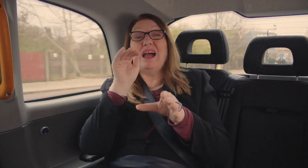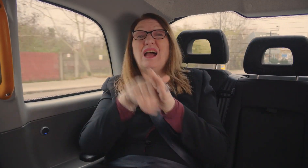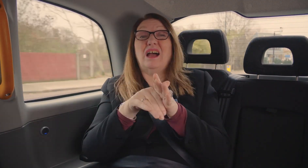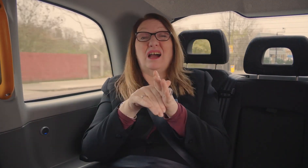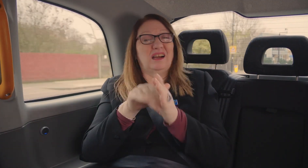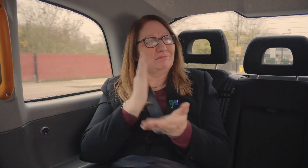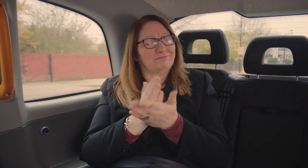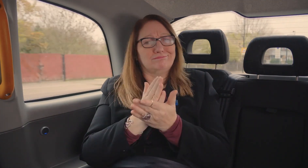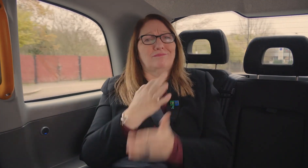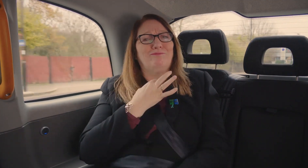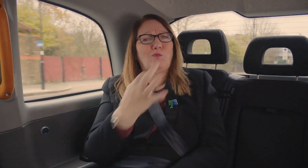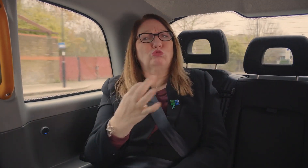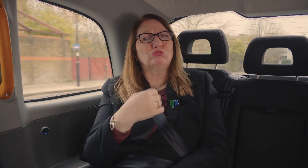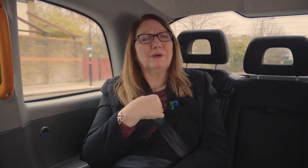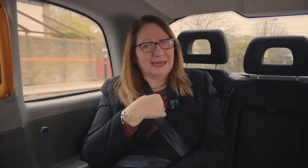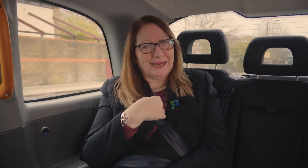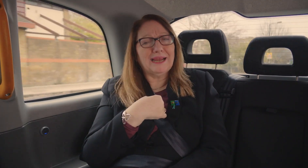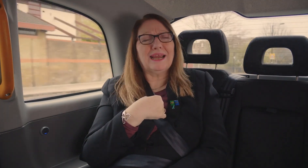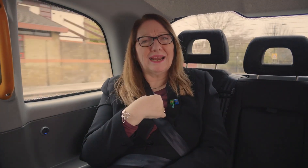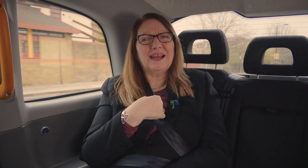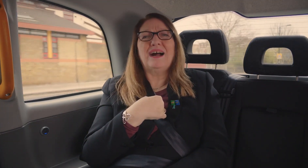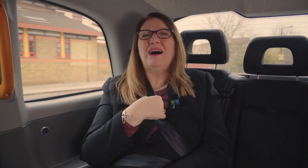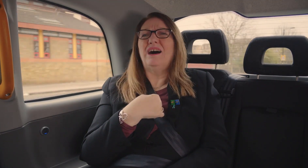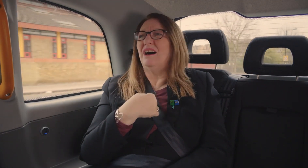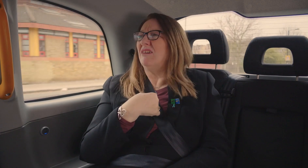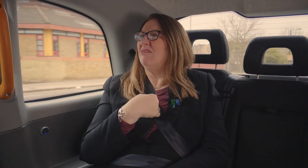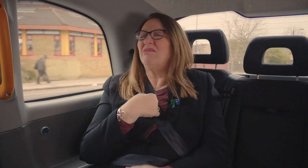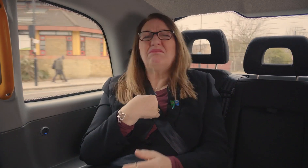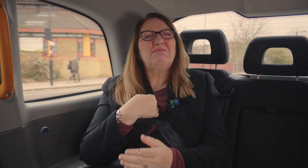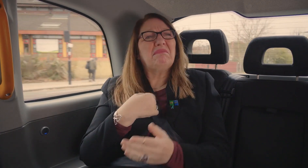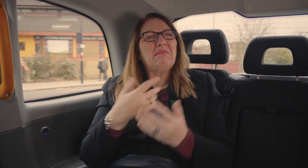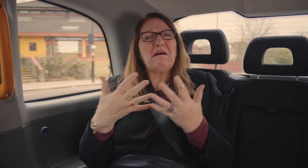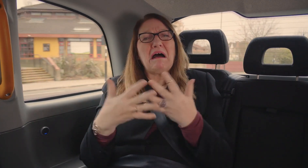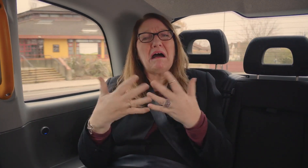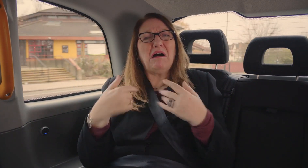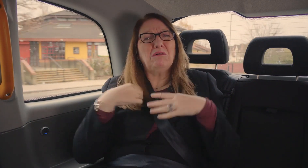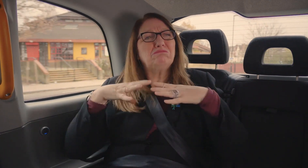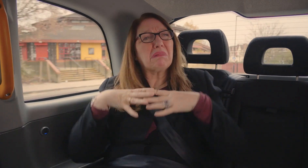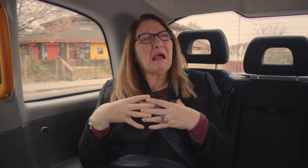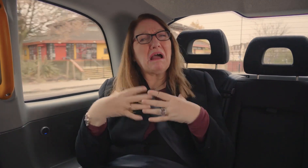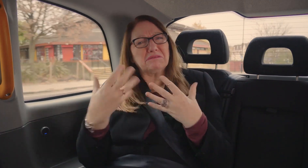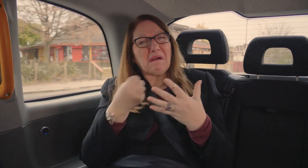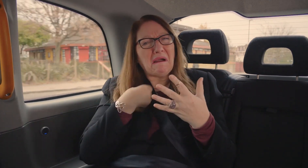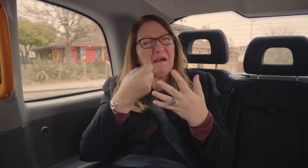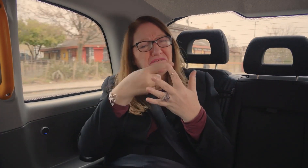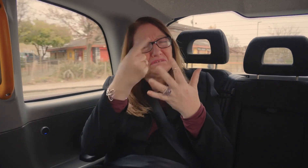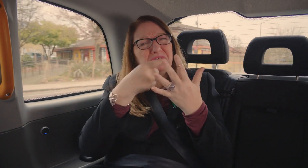so you might be wondering, how do I switch off and relax?